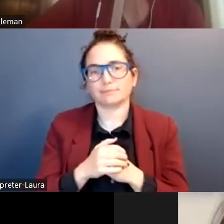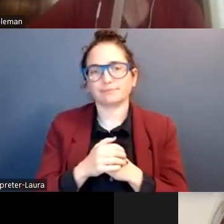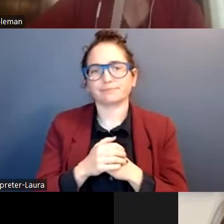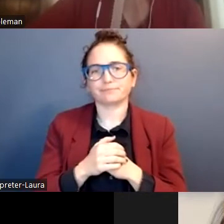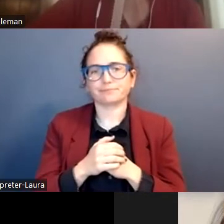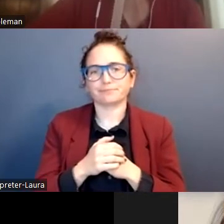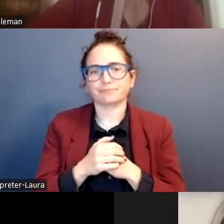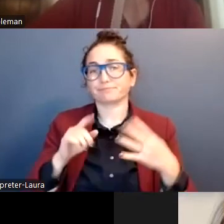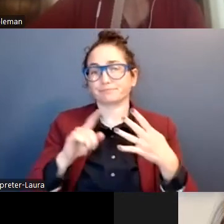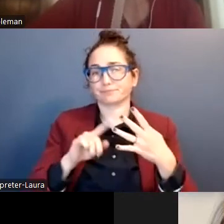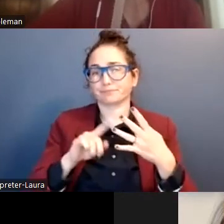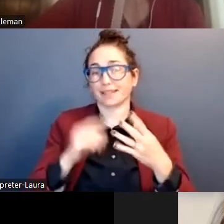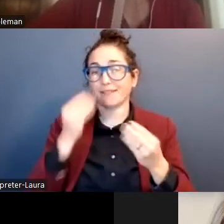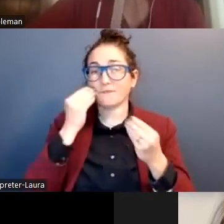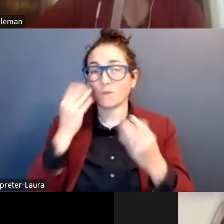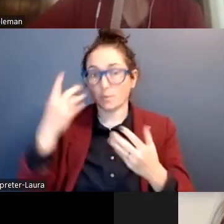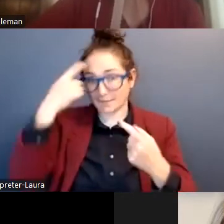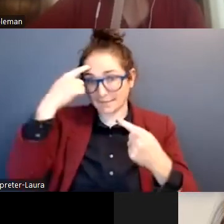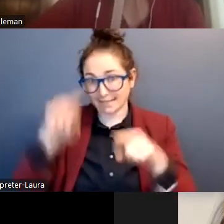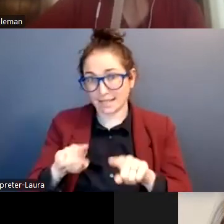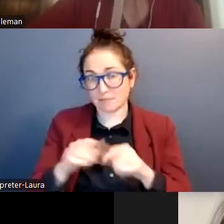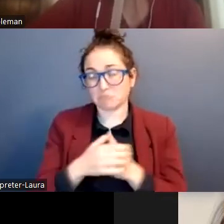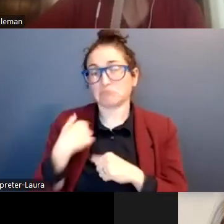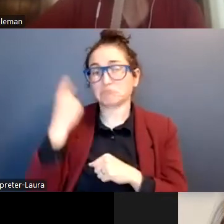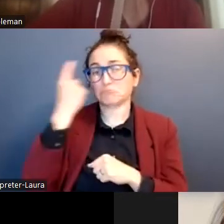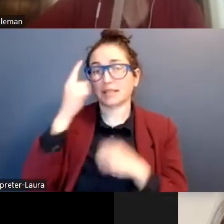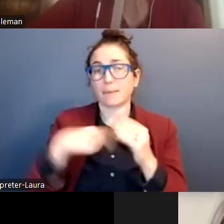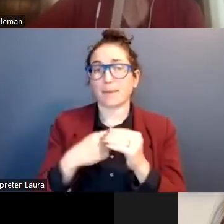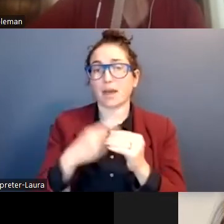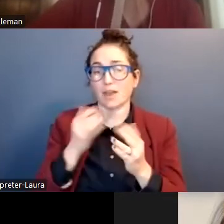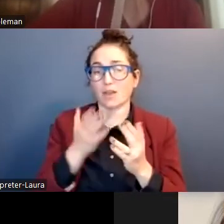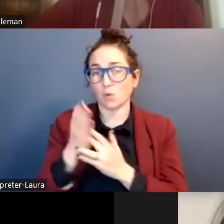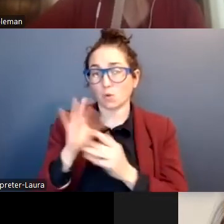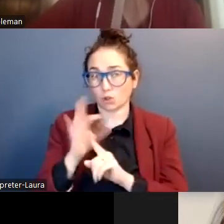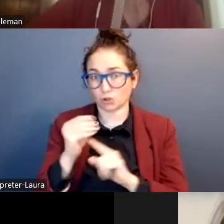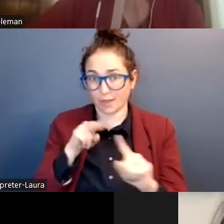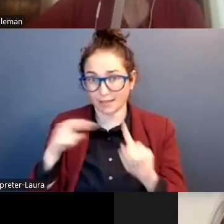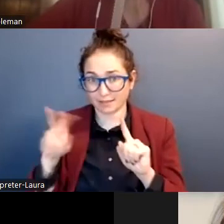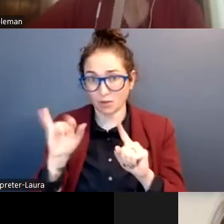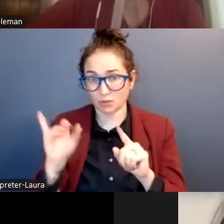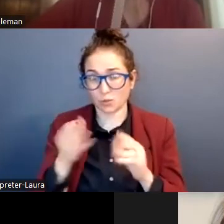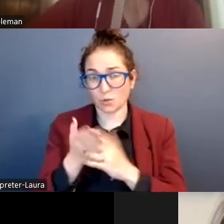consent. So I'm thinking about this, again, through a cultural lens, and also language, how is